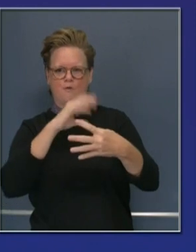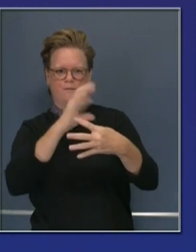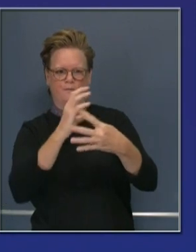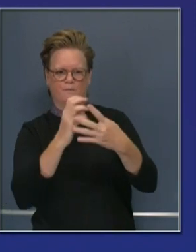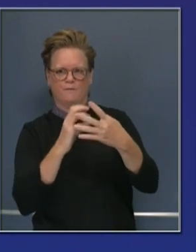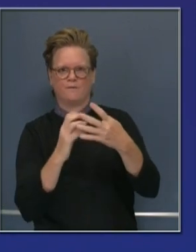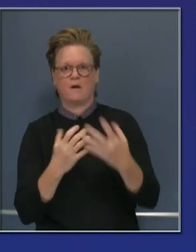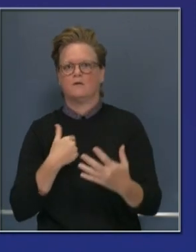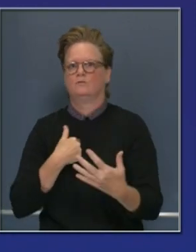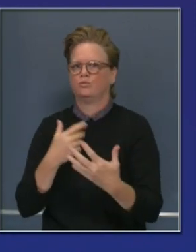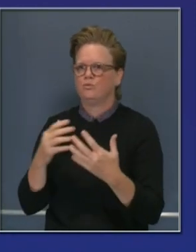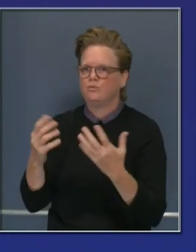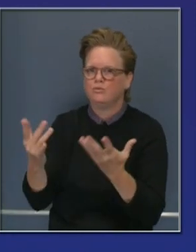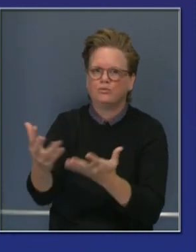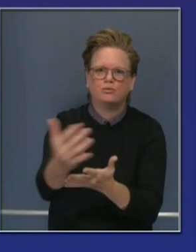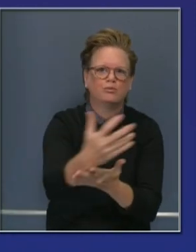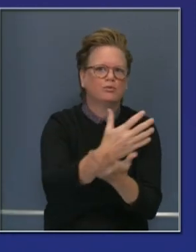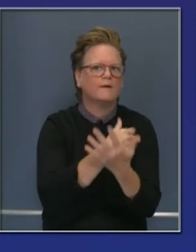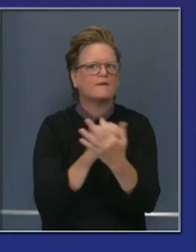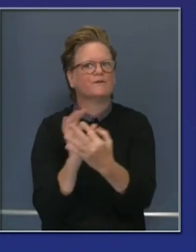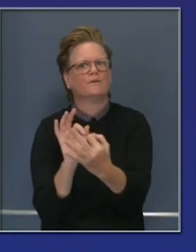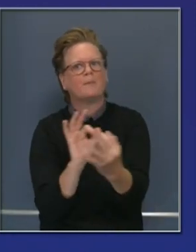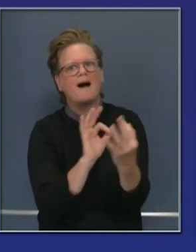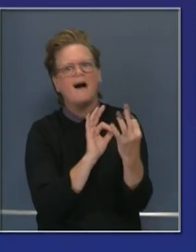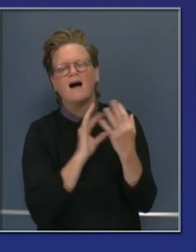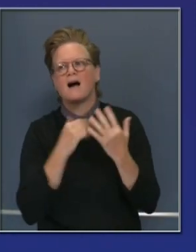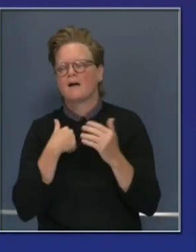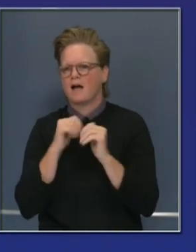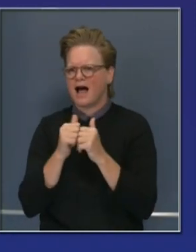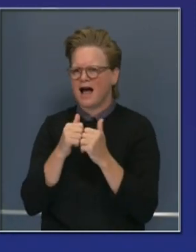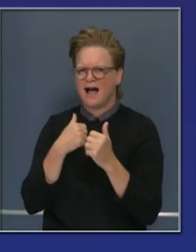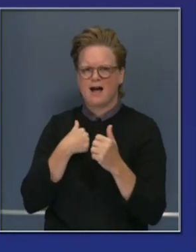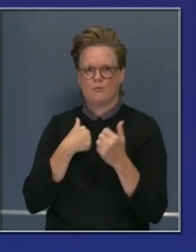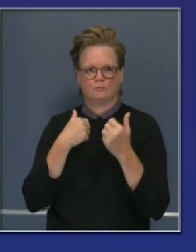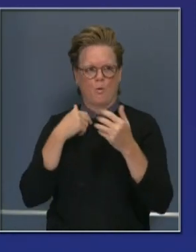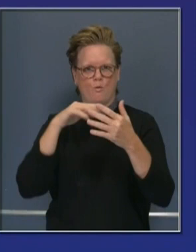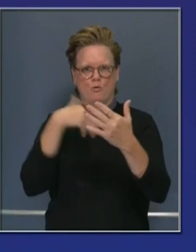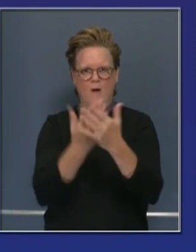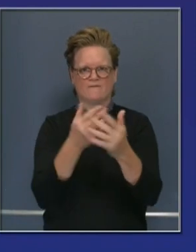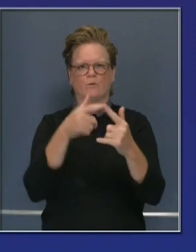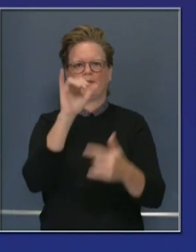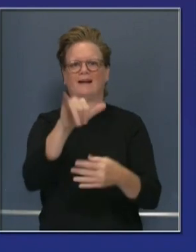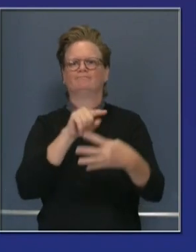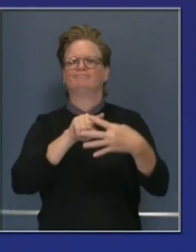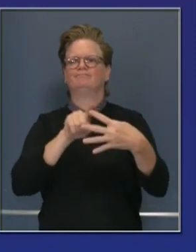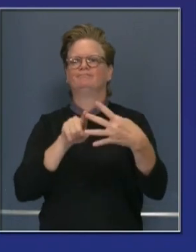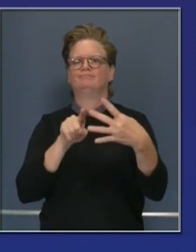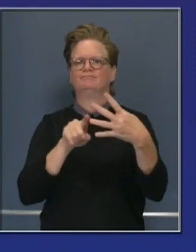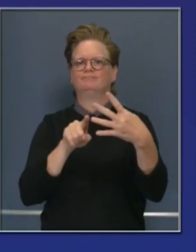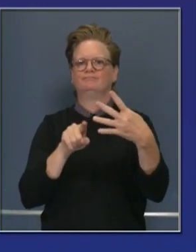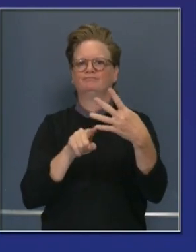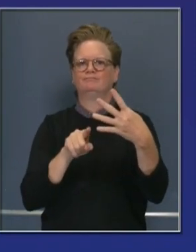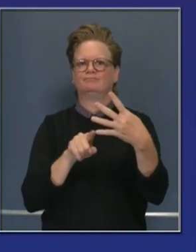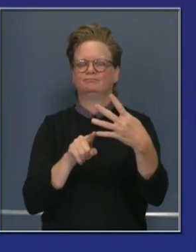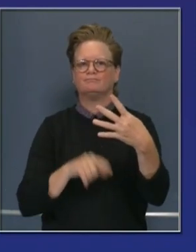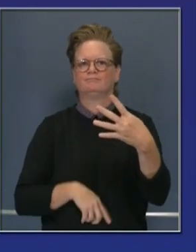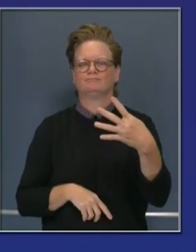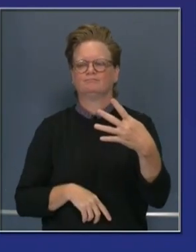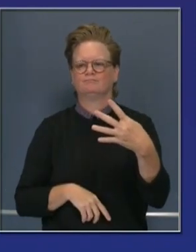A IDEOLOGY GOAL RUSS. WE ARE PROVIDING GUIDANCE AND FEEDBACK THE GUIDANCE AND FEEDBACK WE HAVE RECEIVED THAT